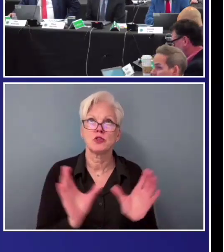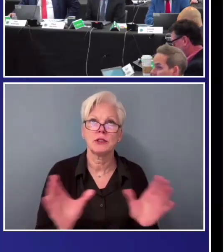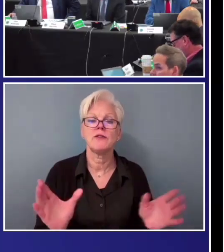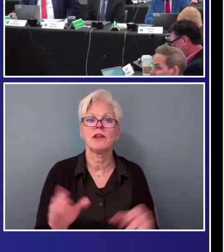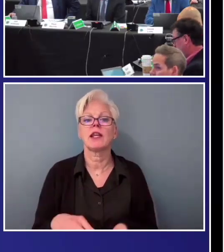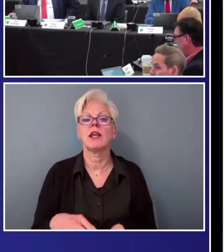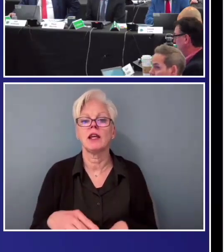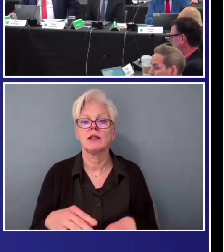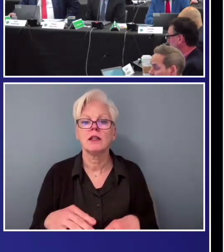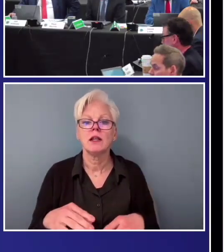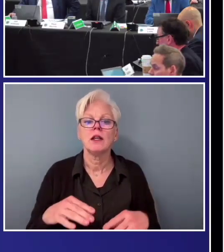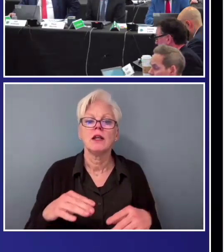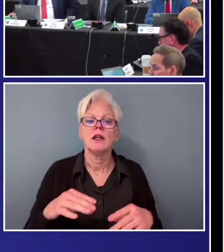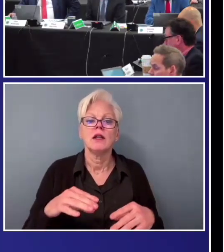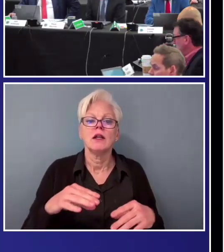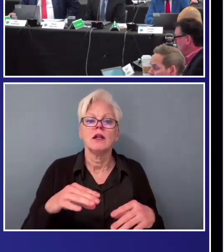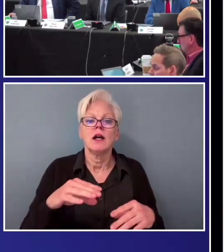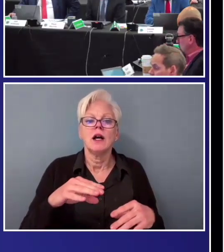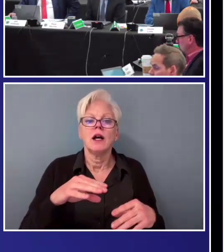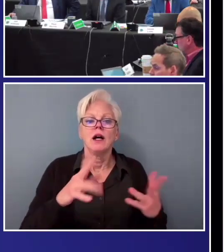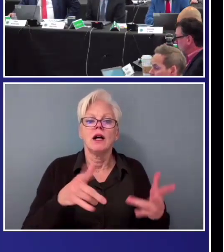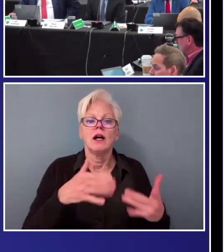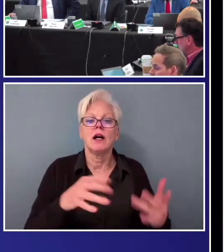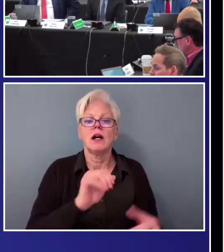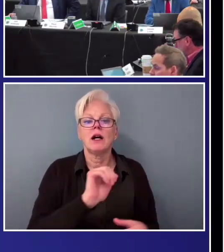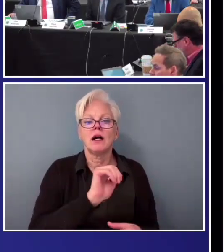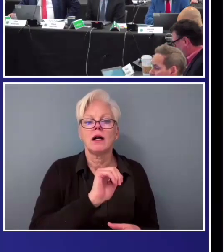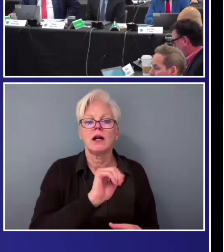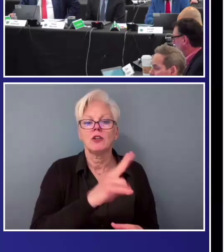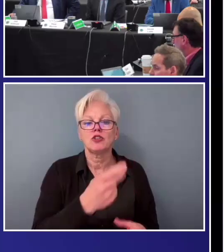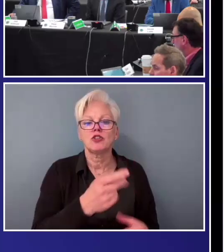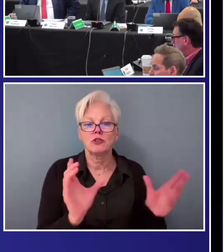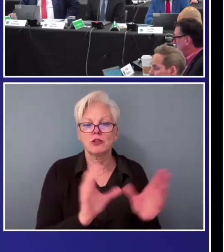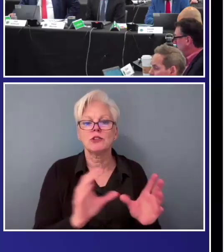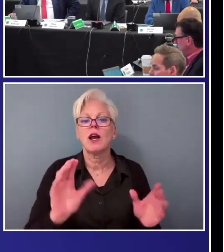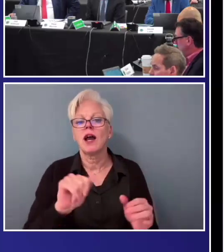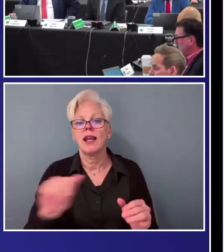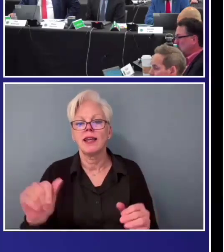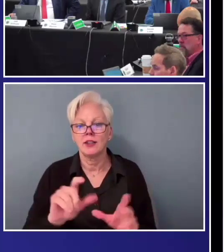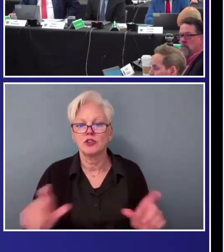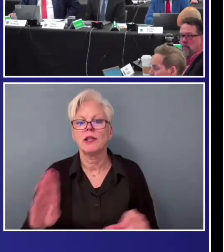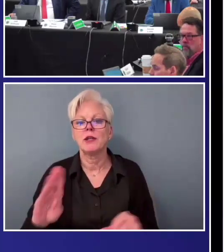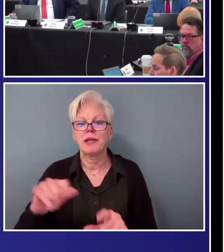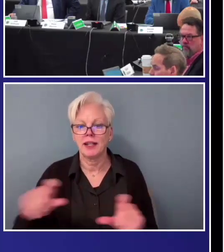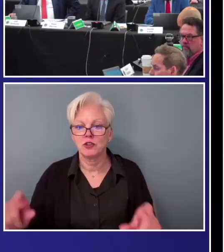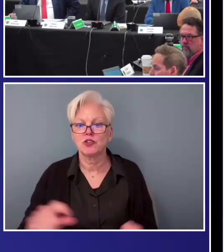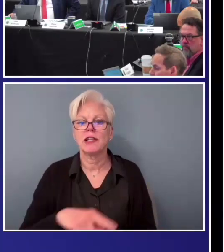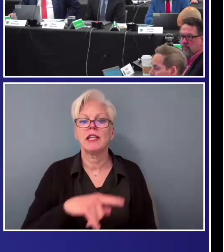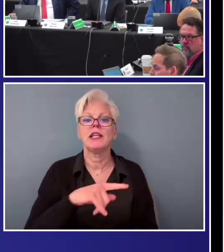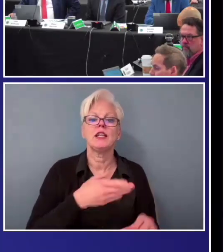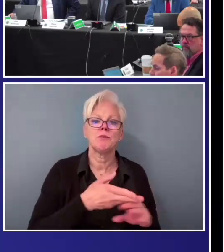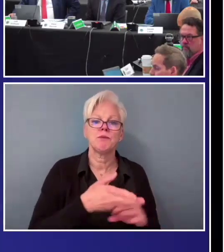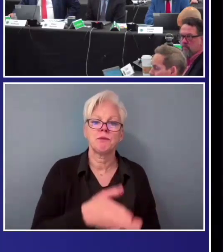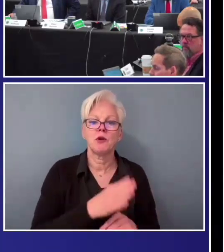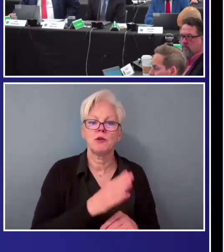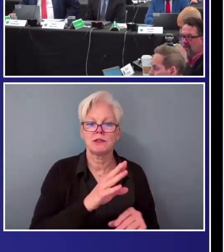post-baccalaureate certificate, and then the graduate credentials are master's degree, doctoral degree, first professional degree, and graduate